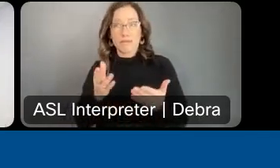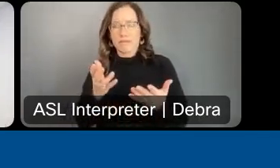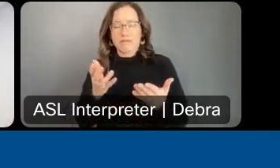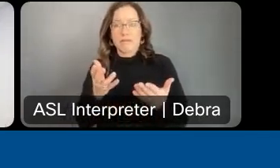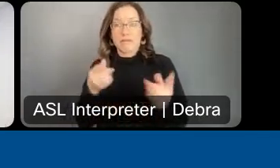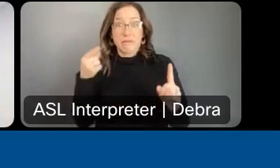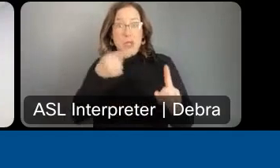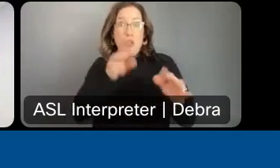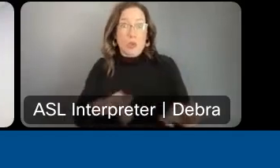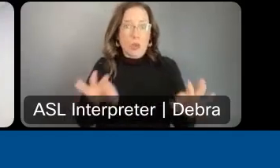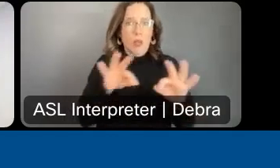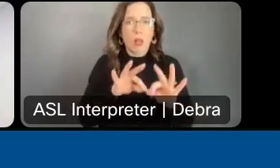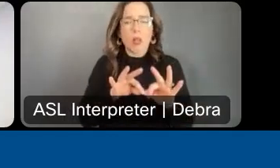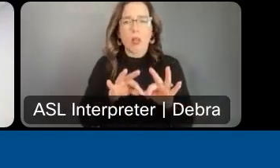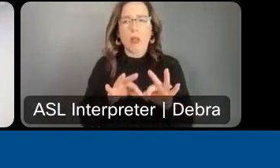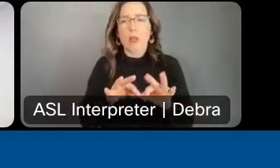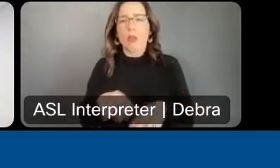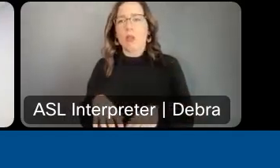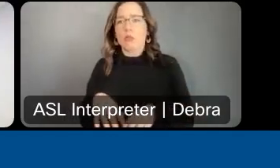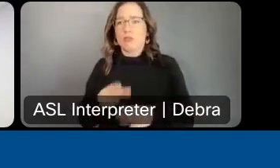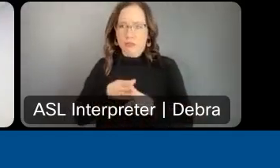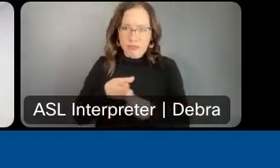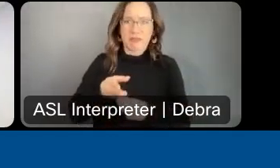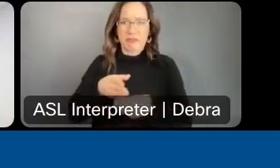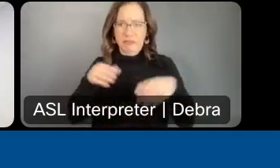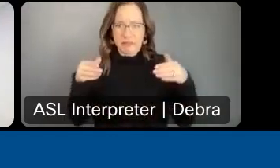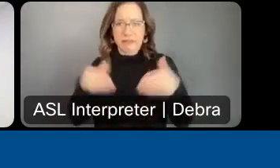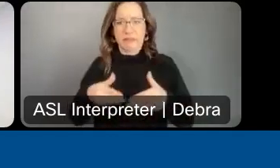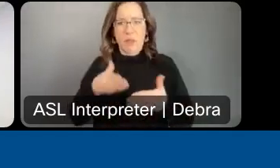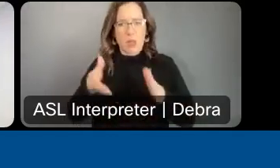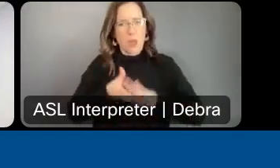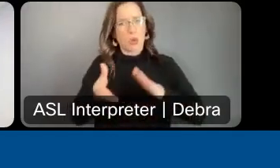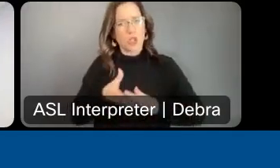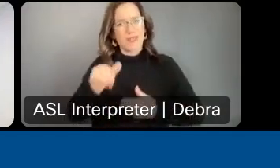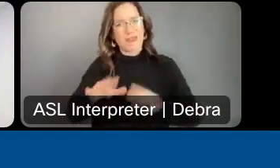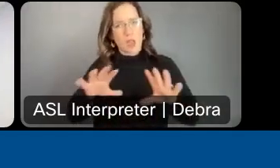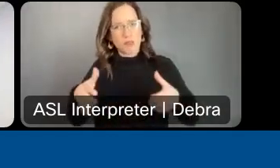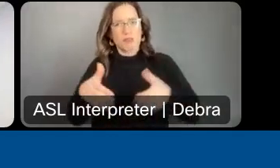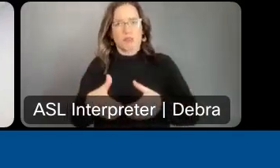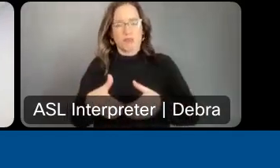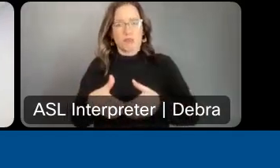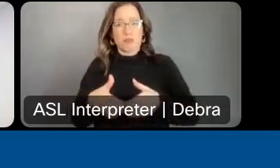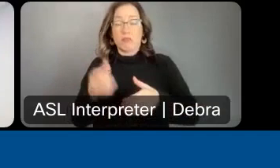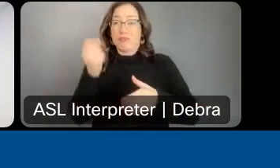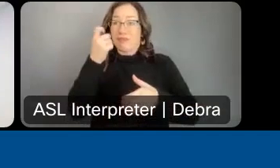Critical, something that is core to the operations of an entity all under the umbrella of software assurance.